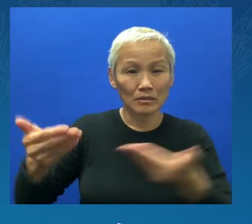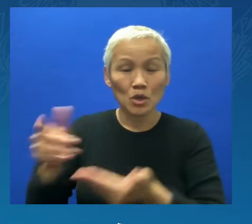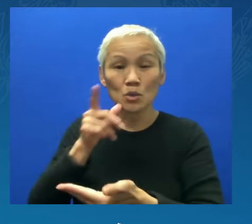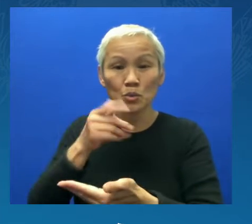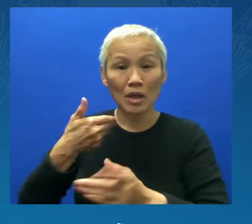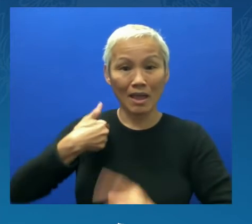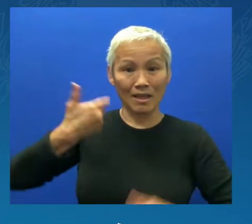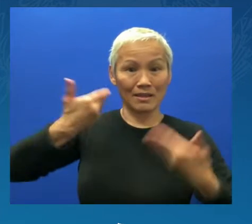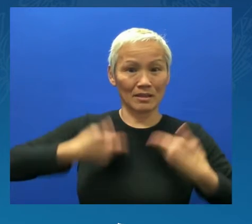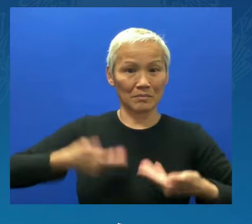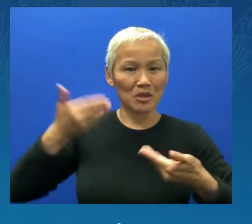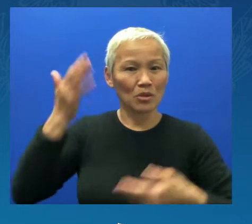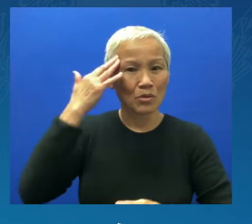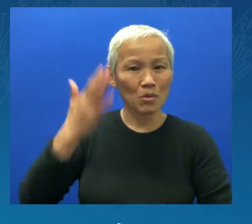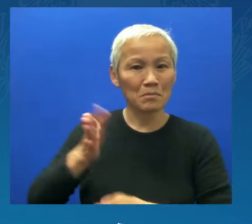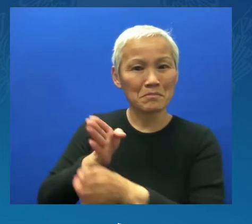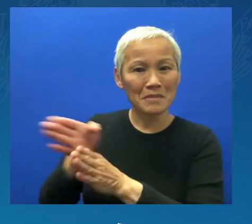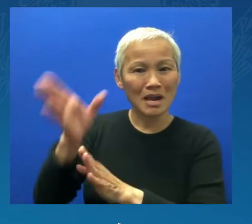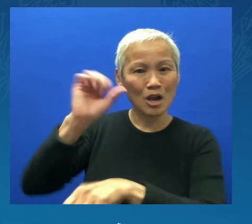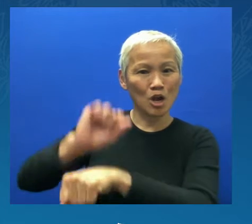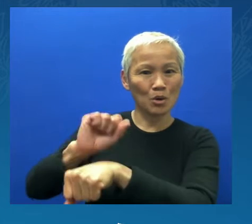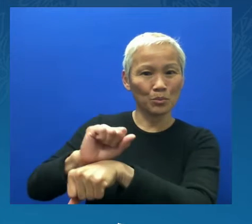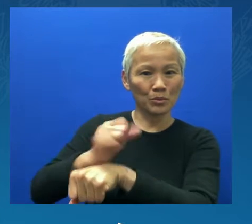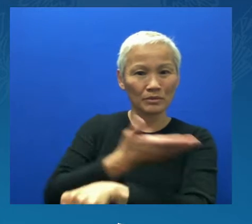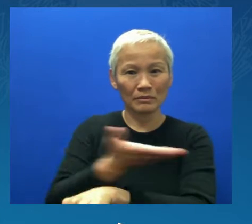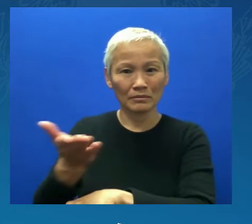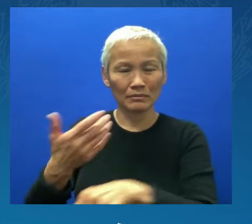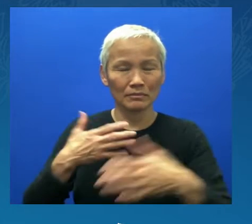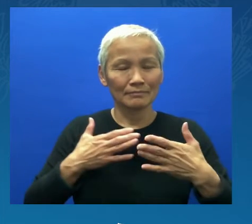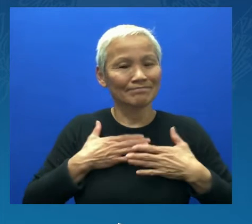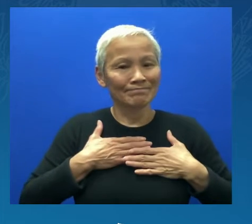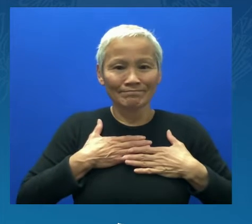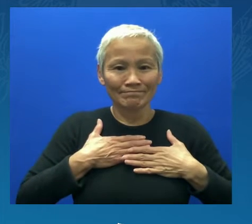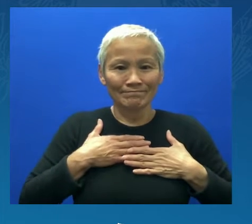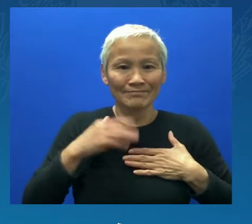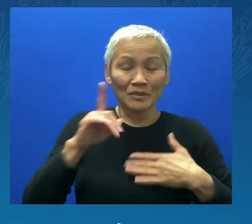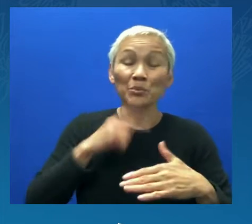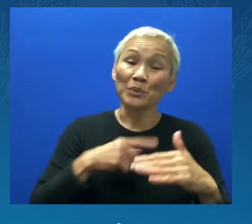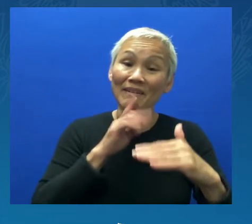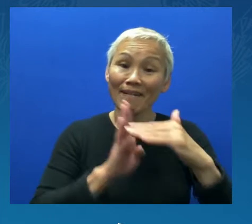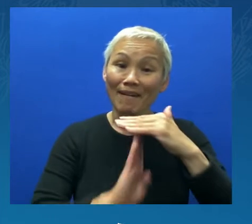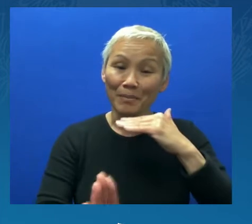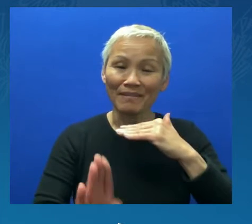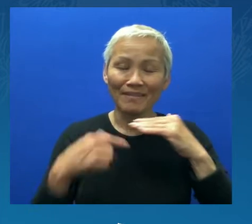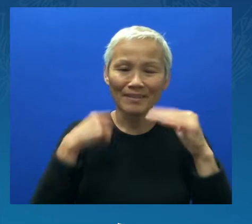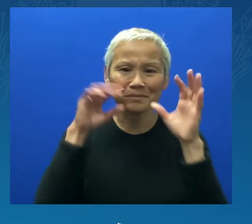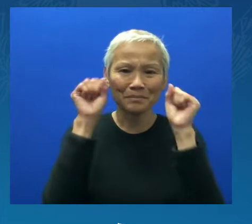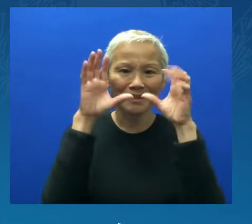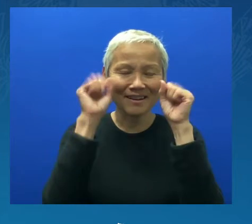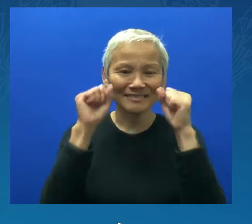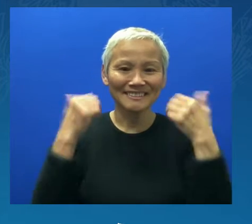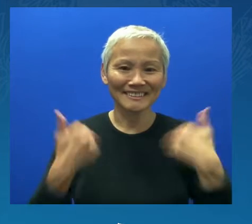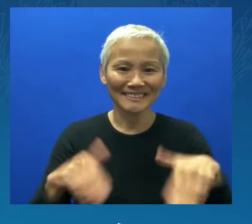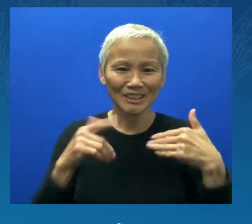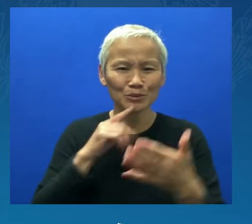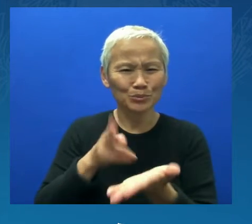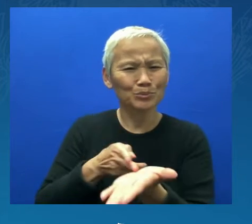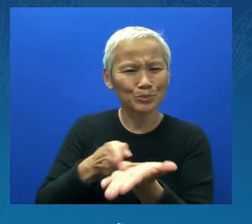and I'm incredibly flattered and it's amazing. But the truth is, each of us have seen her as the champion